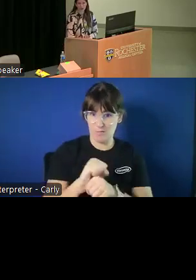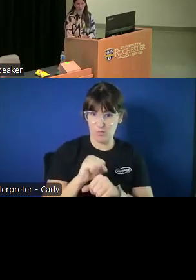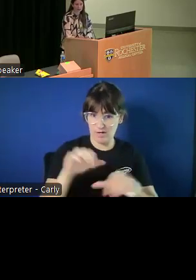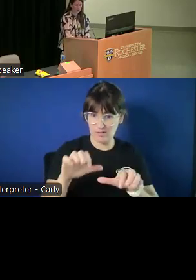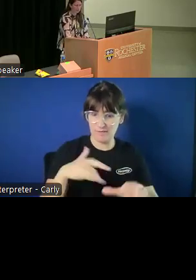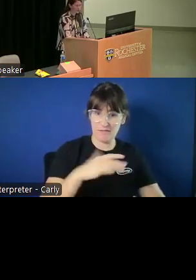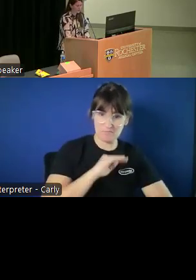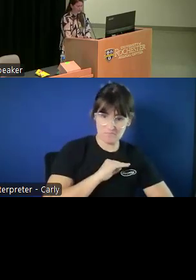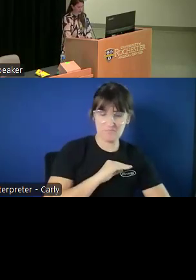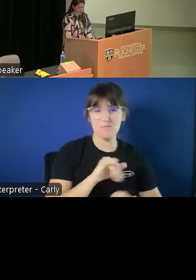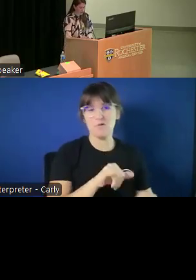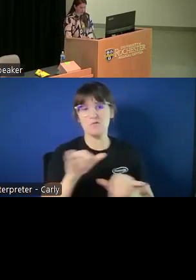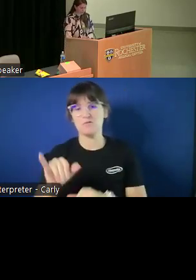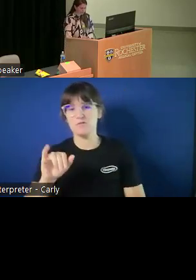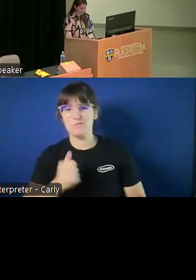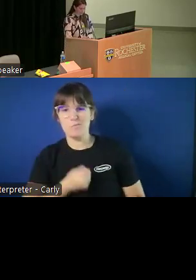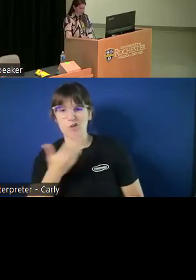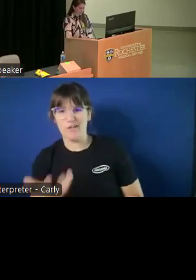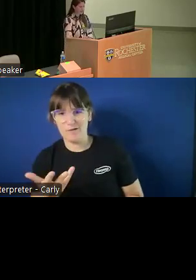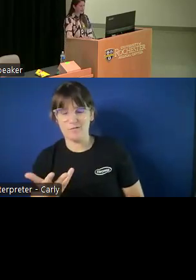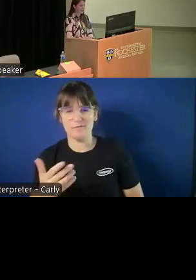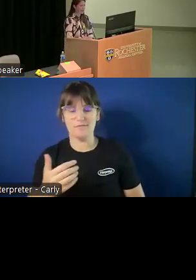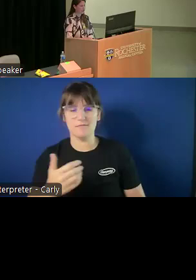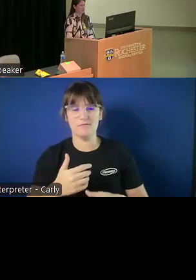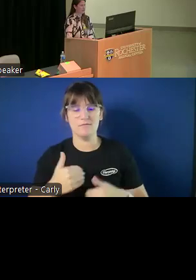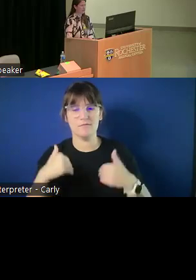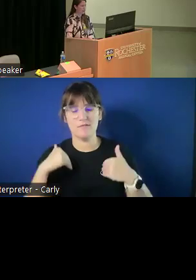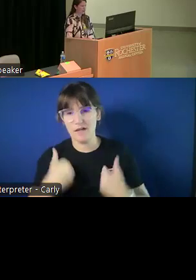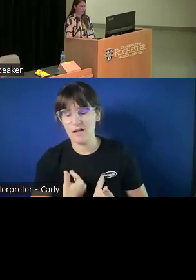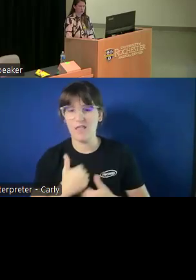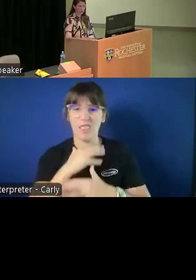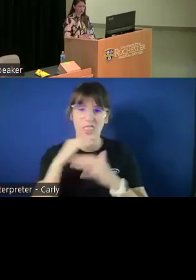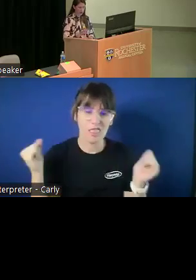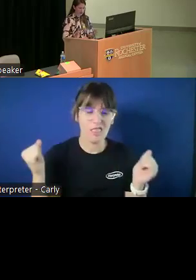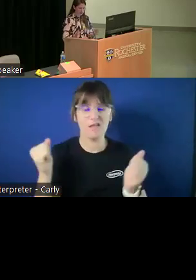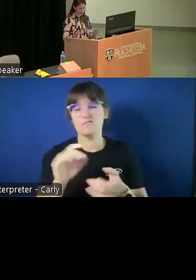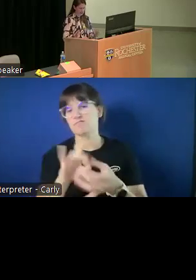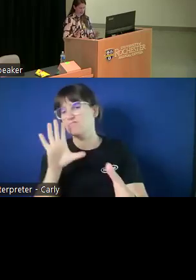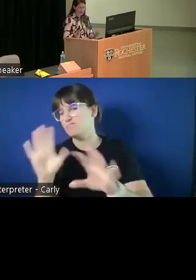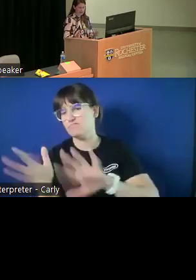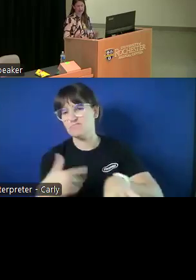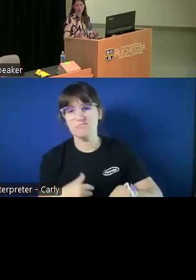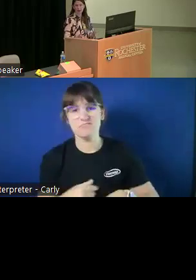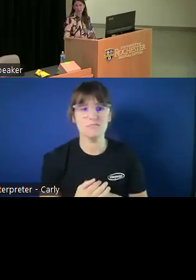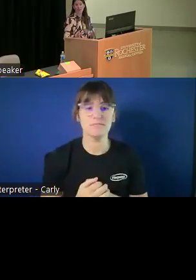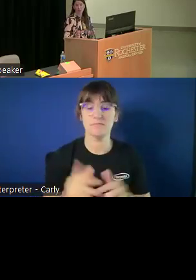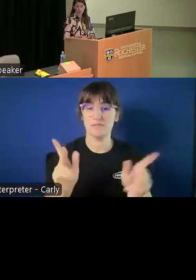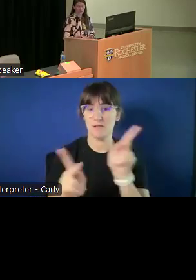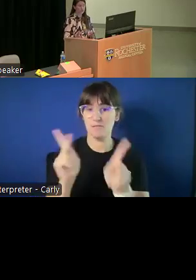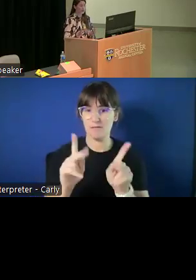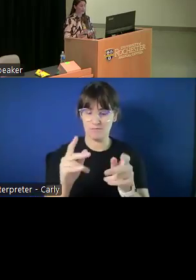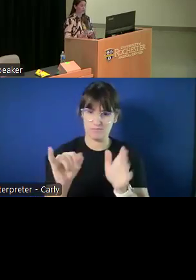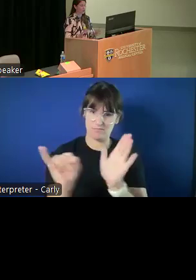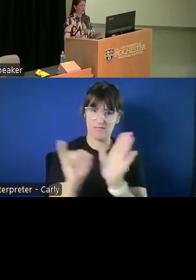burnout that um exhaustion and disengagement um so respondents can indicate rates of both the burnout